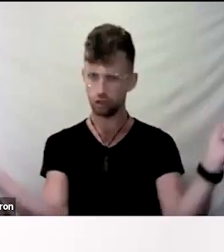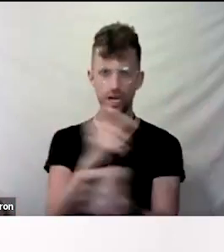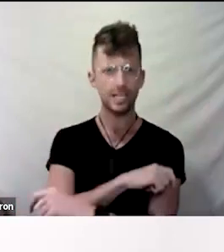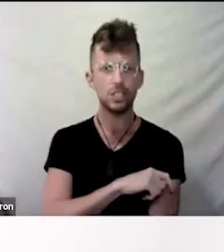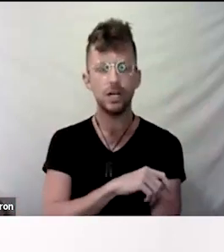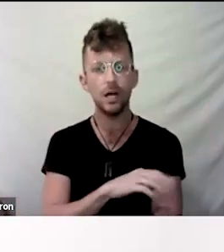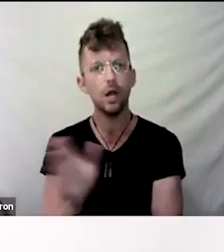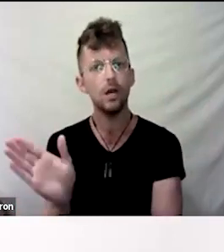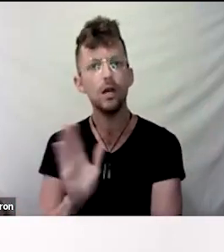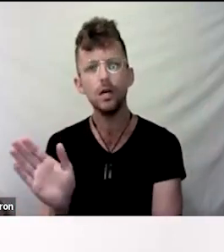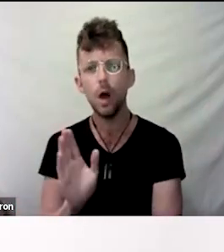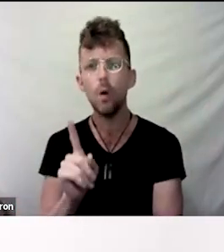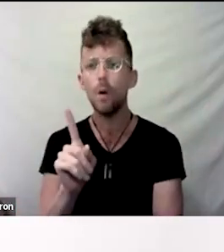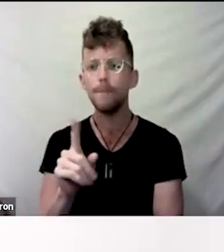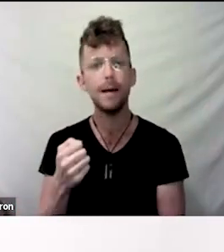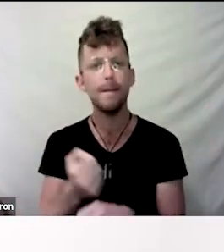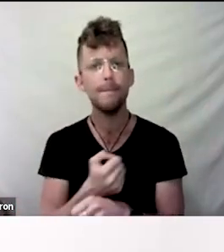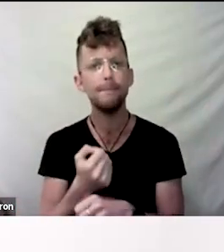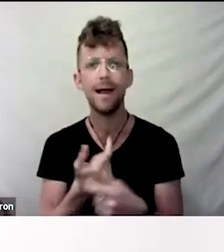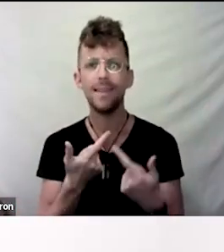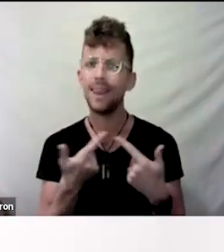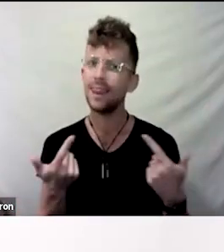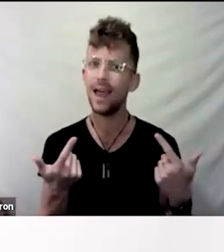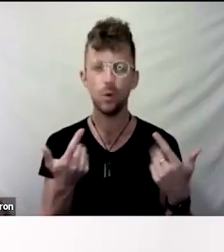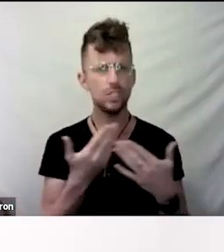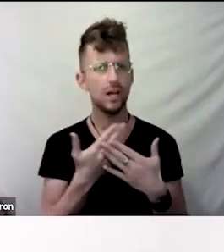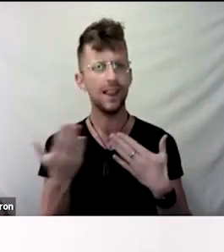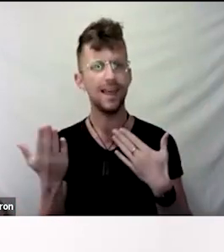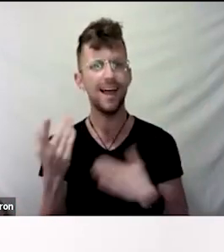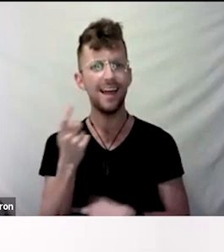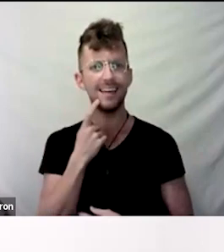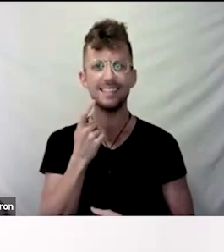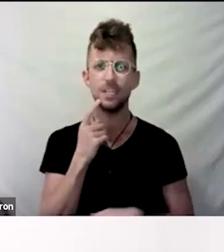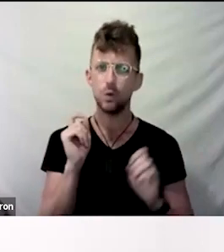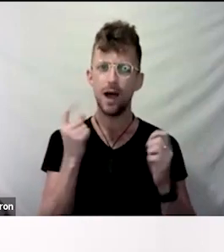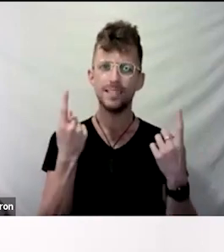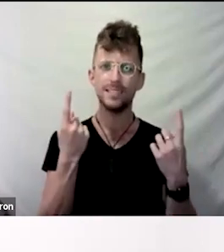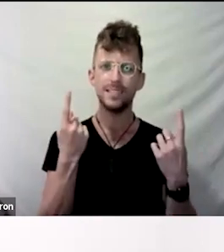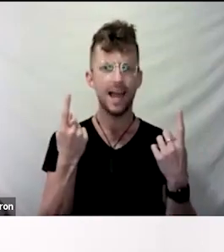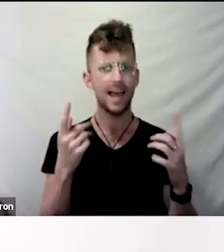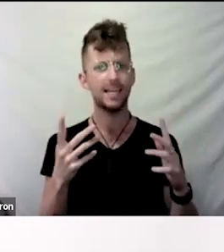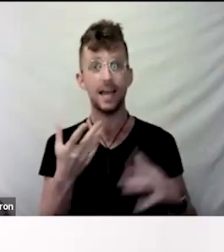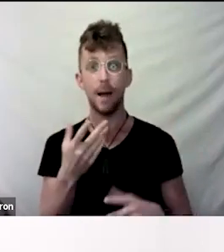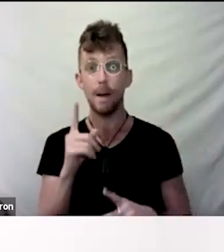make them more straightforward to use, and also provide real life examples of how those rules could be applied